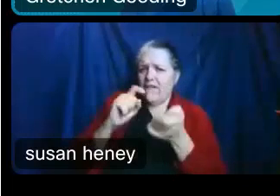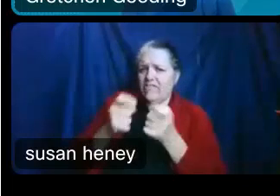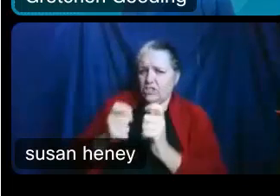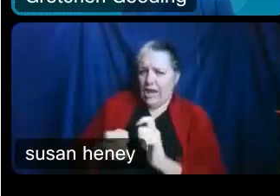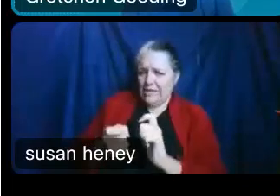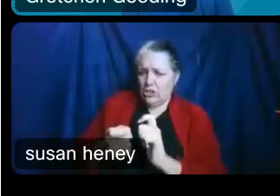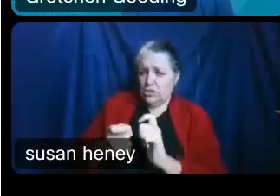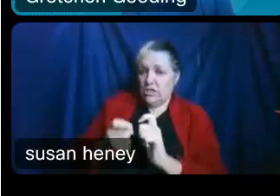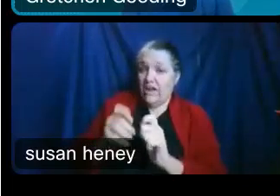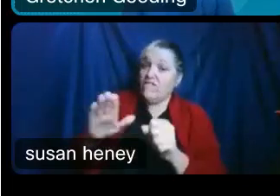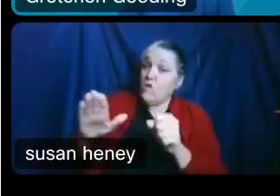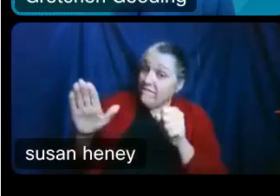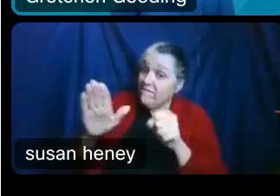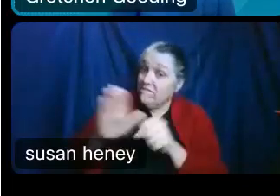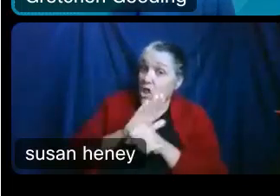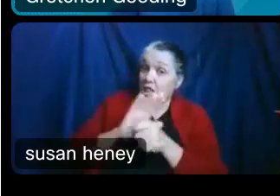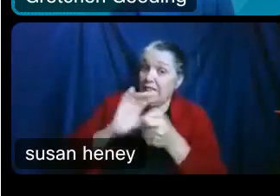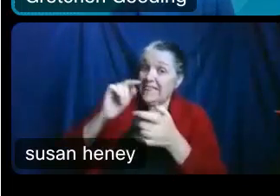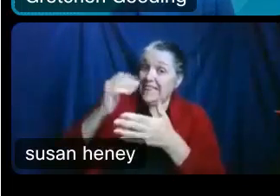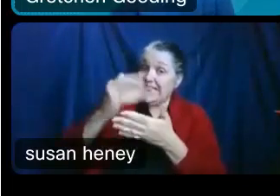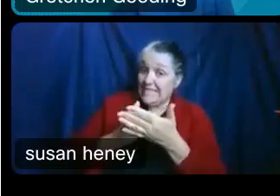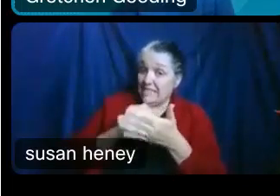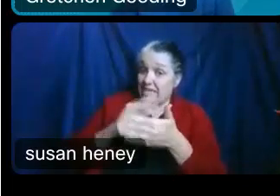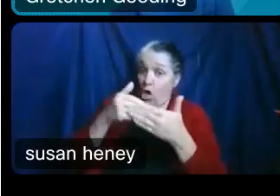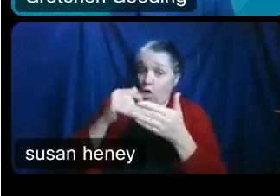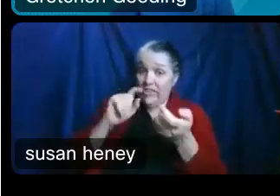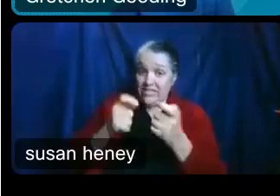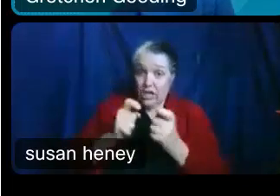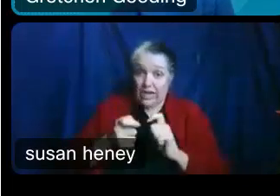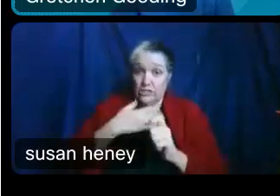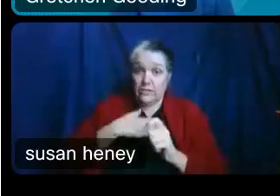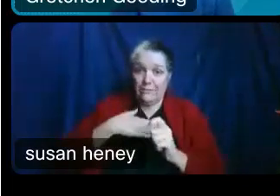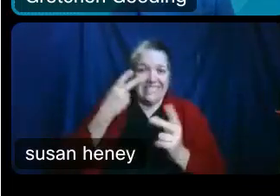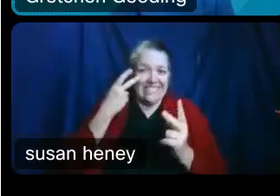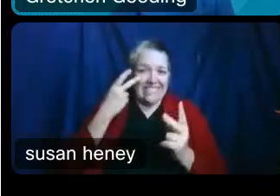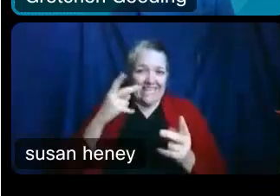new modified and deleted tables visit the link on our slide.